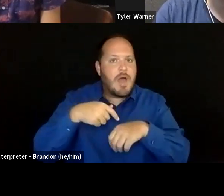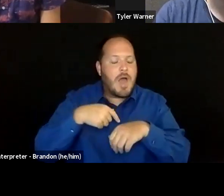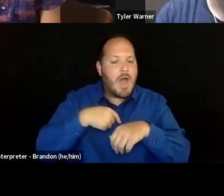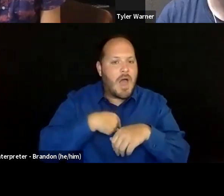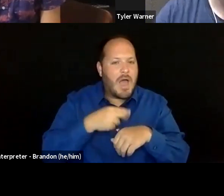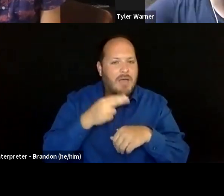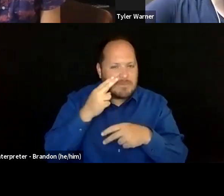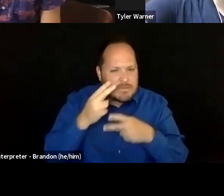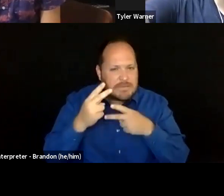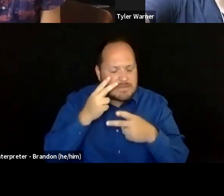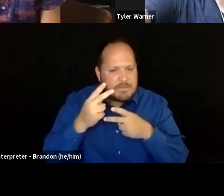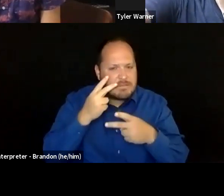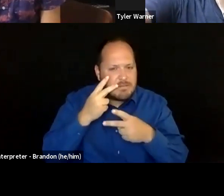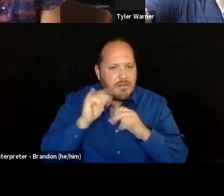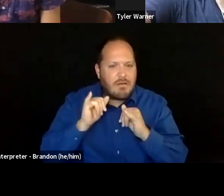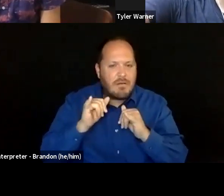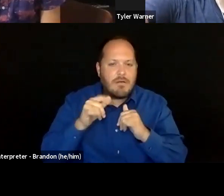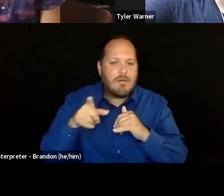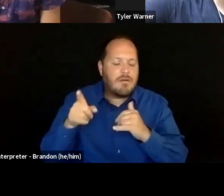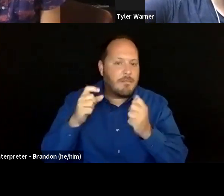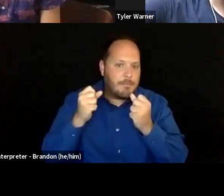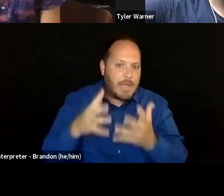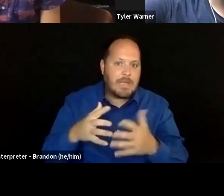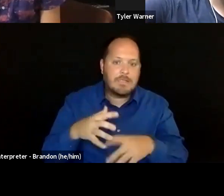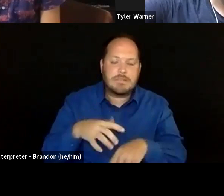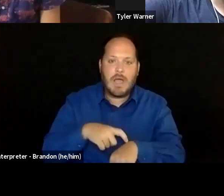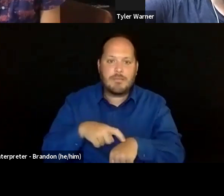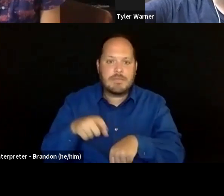We know what we want. We know what works. Let us do it.